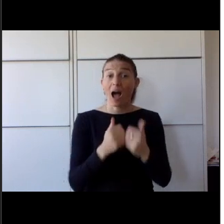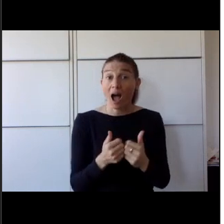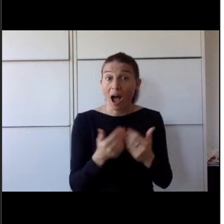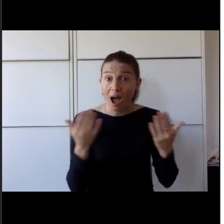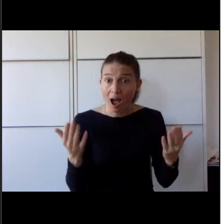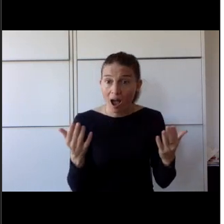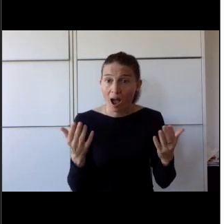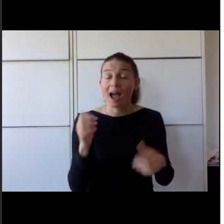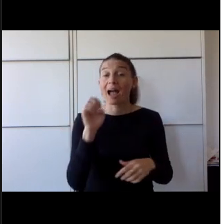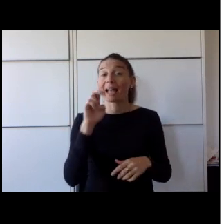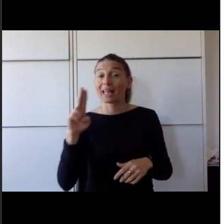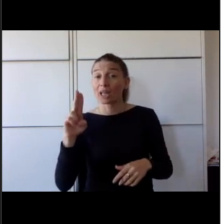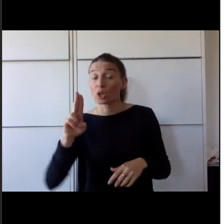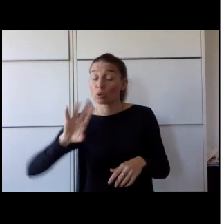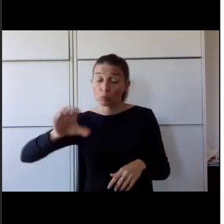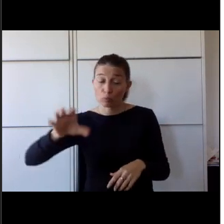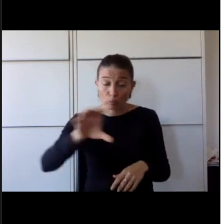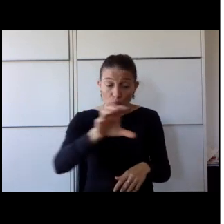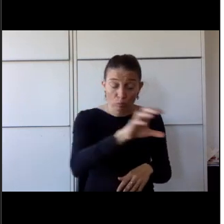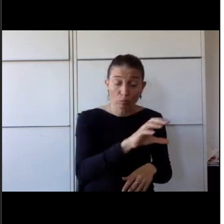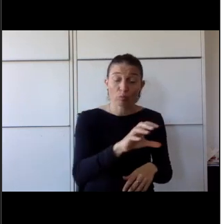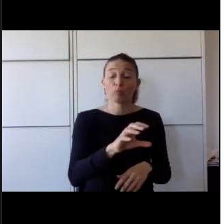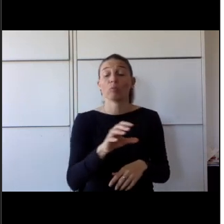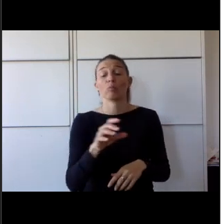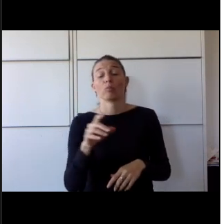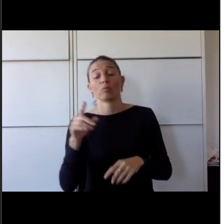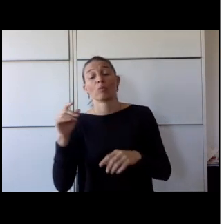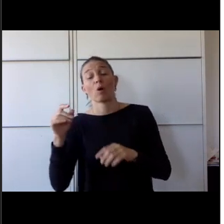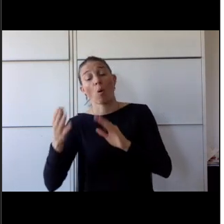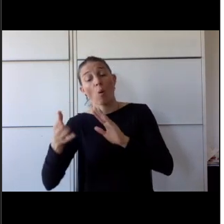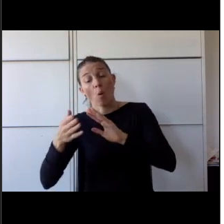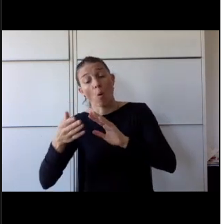and electronic communications operator comply with the same accessibility